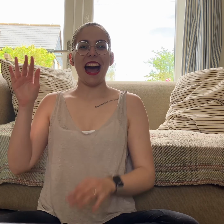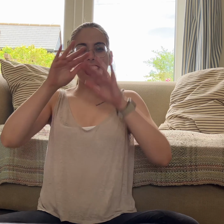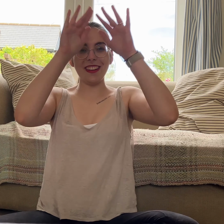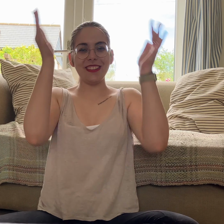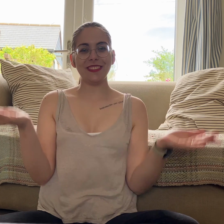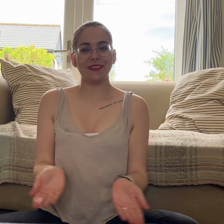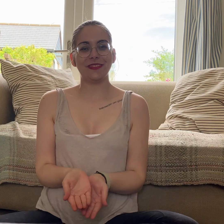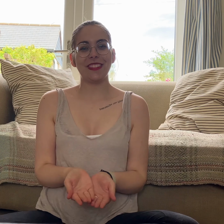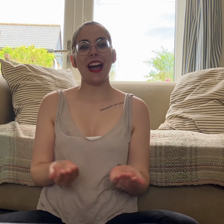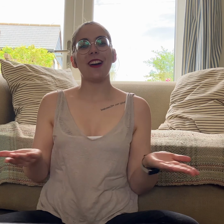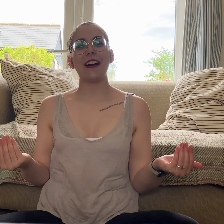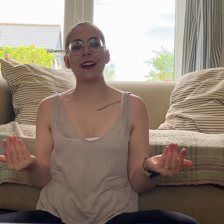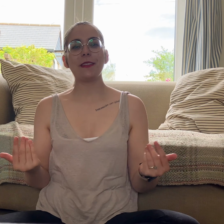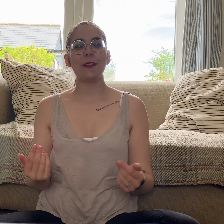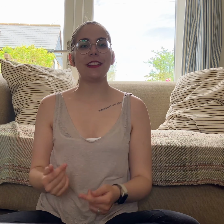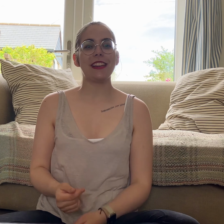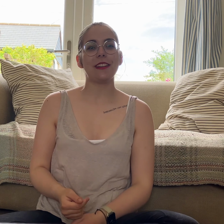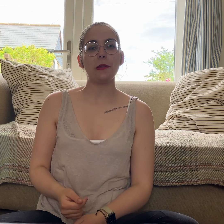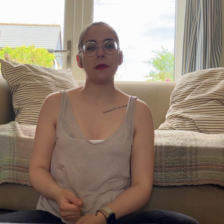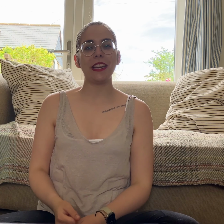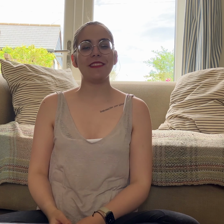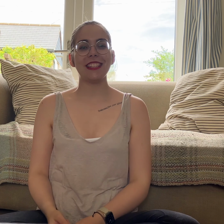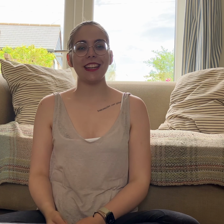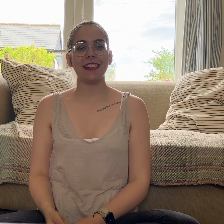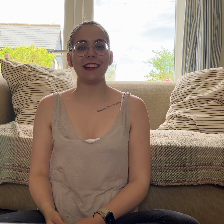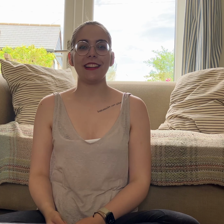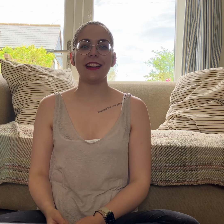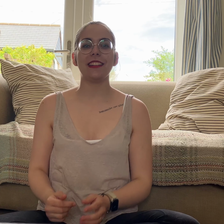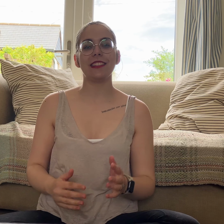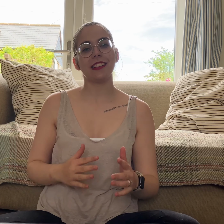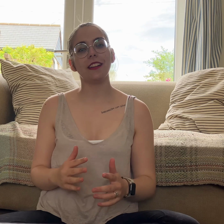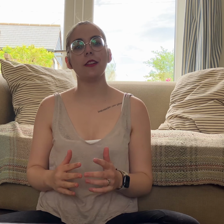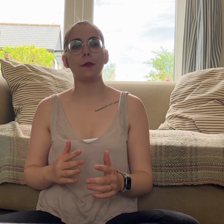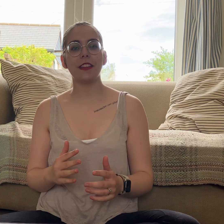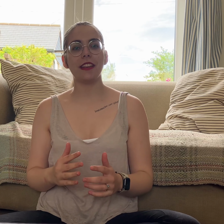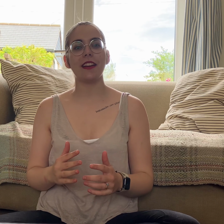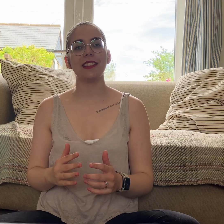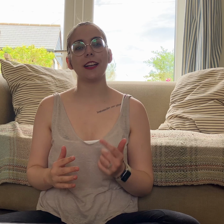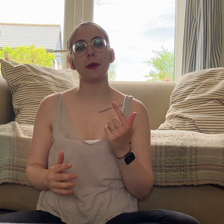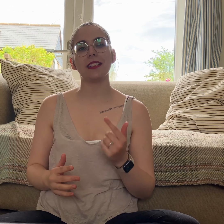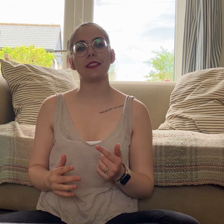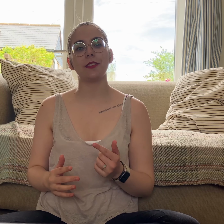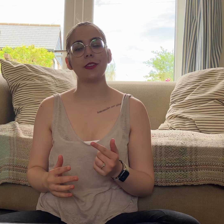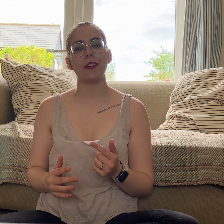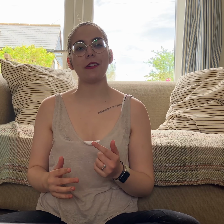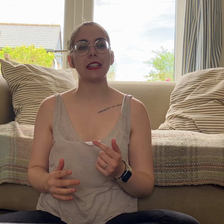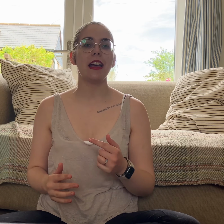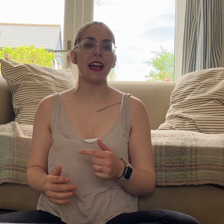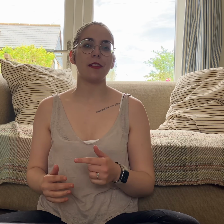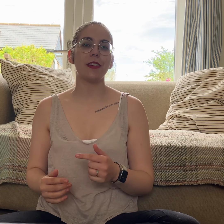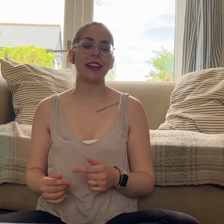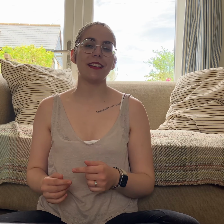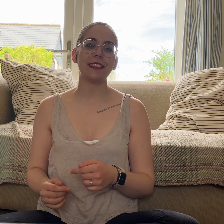Hi all! My name is Gréta and I do SignAlong videos, Sign-by-Sign tutorials and chronic illness